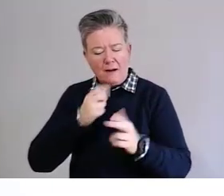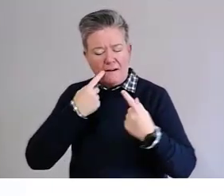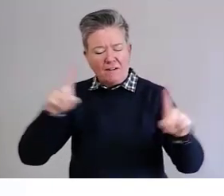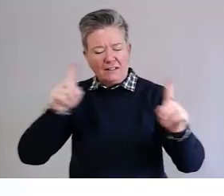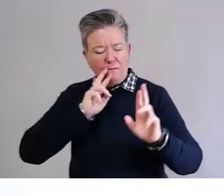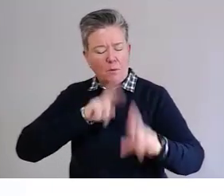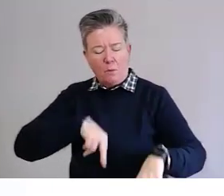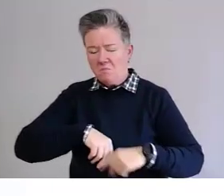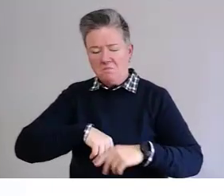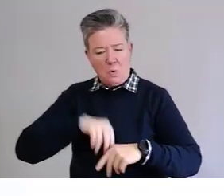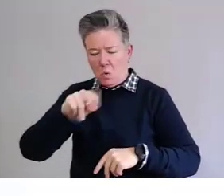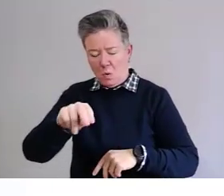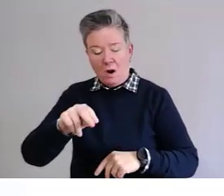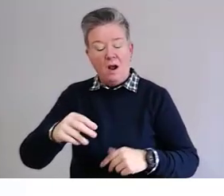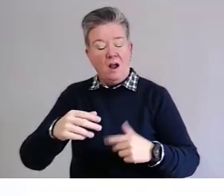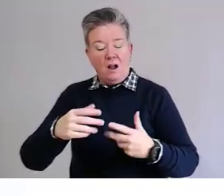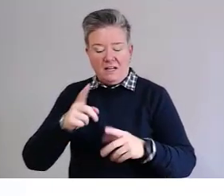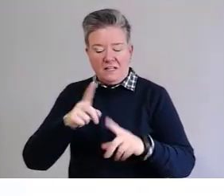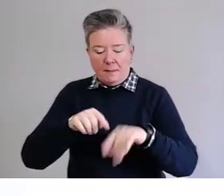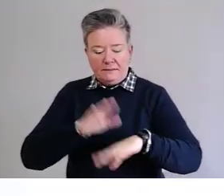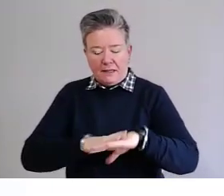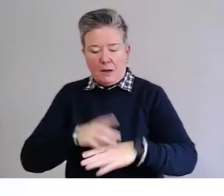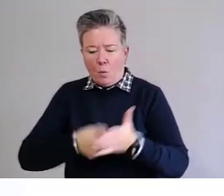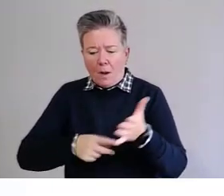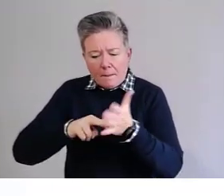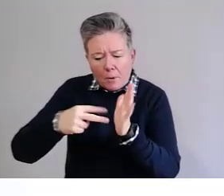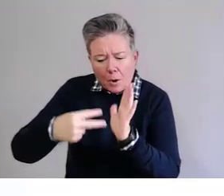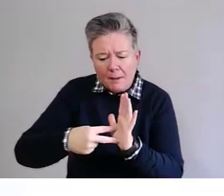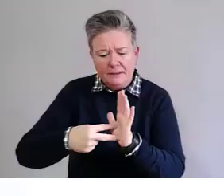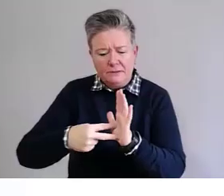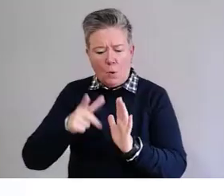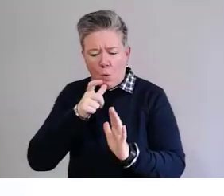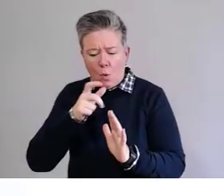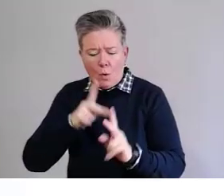Rather, they are shaped by their purpose, their audience, and the decisions